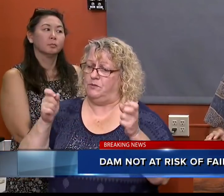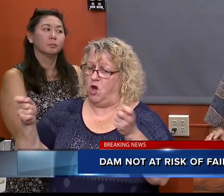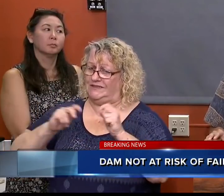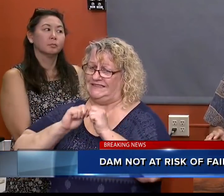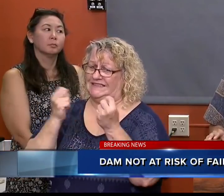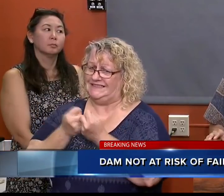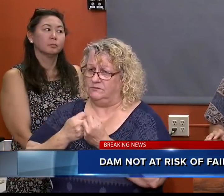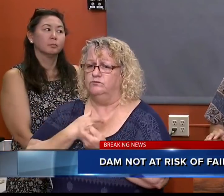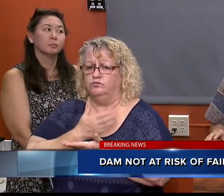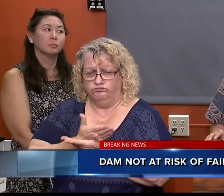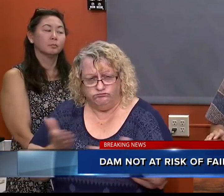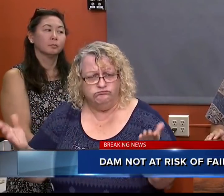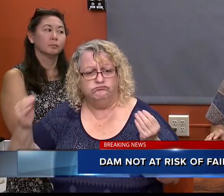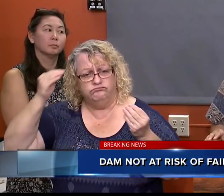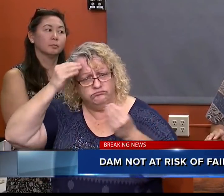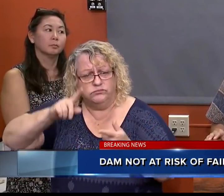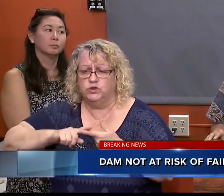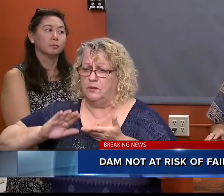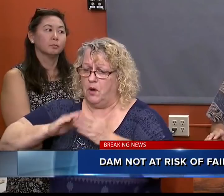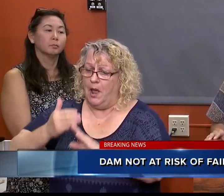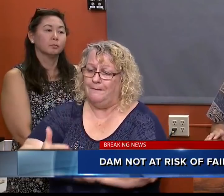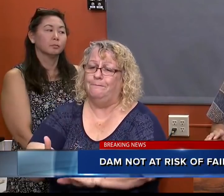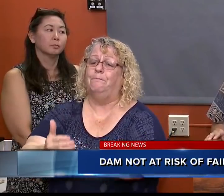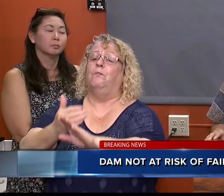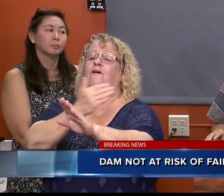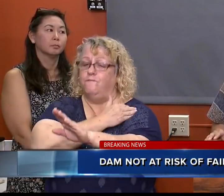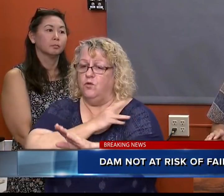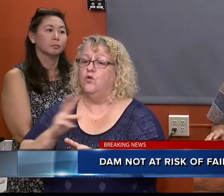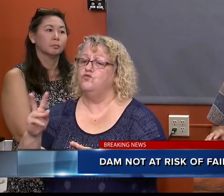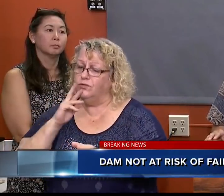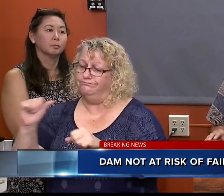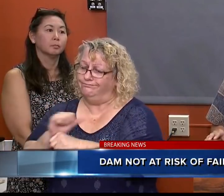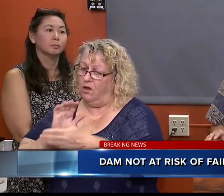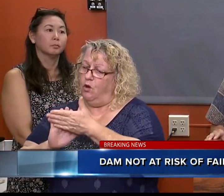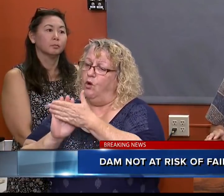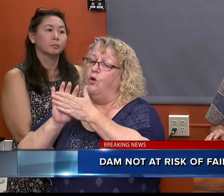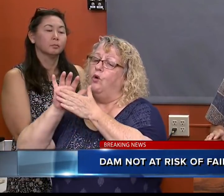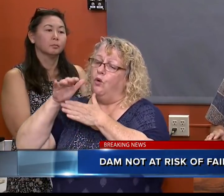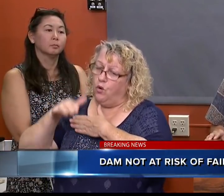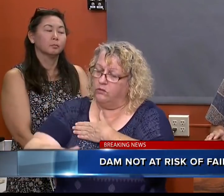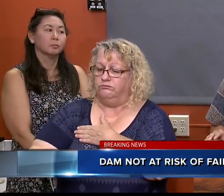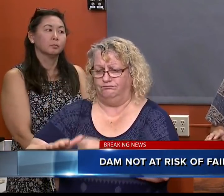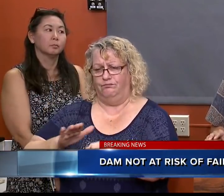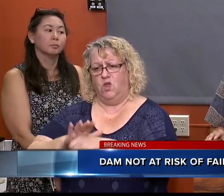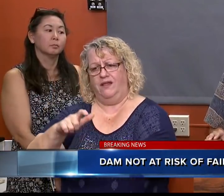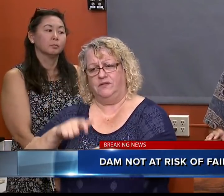DEPARTMENT OF EMERGENCY MANAGEMENT VOLUNTEER CORE, WE CAN SUCCESSFULLY CONDUCT THAT NOTIFICATION BEFORE THE